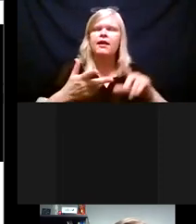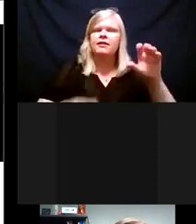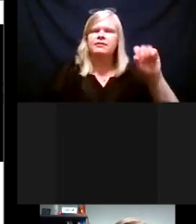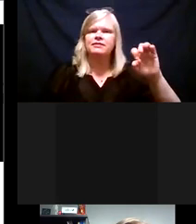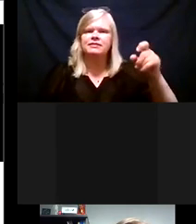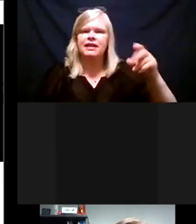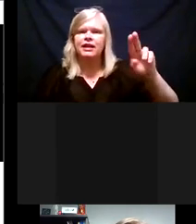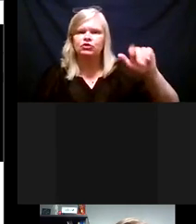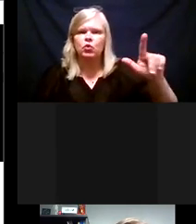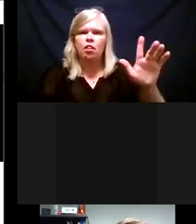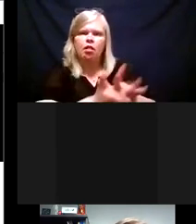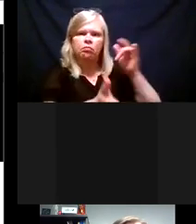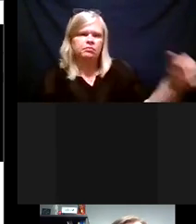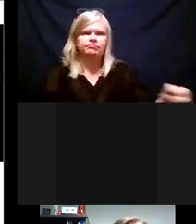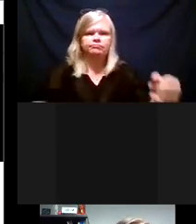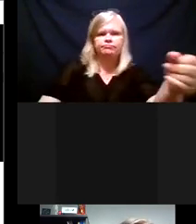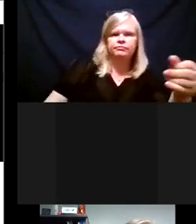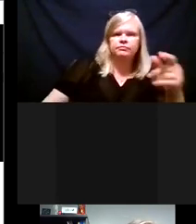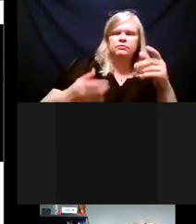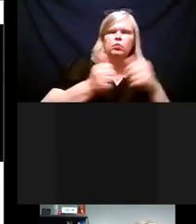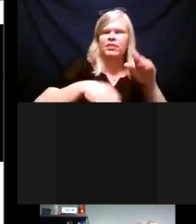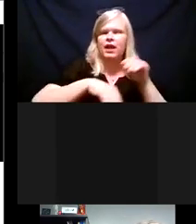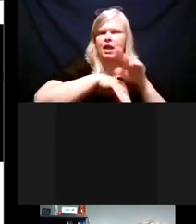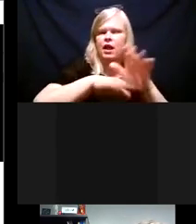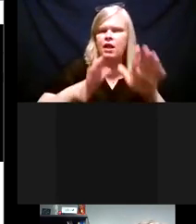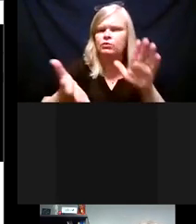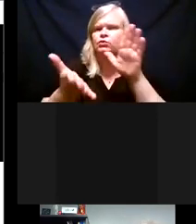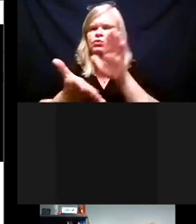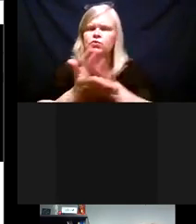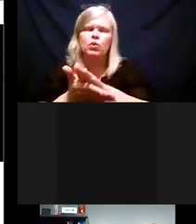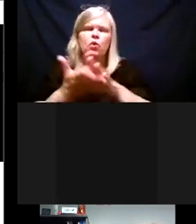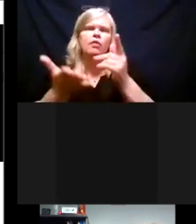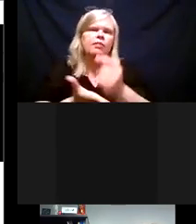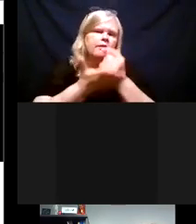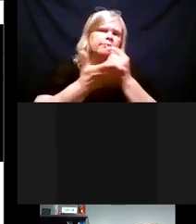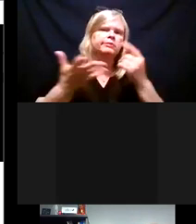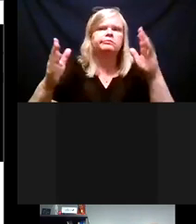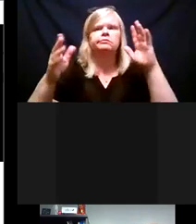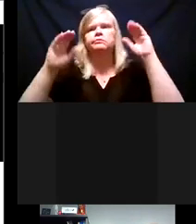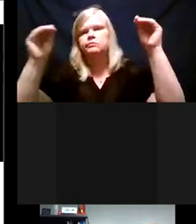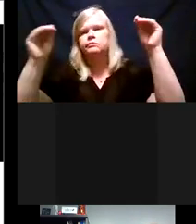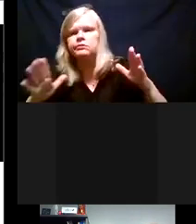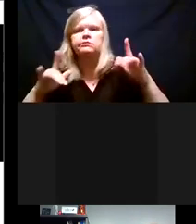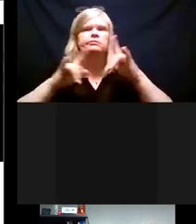SEXUAL EXPLOITATION BY A COUNSELOR, THERAPIST, SCHOOL EMPLOY OREGON ALSO ADULTS PROVIDING INSTRUCTION NOW, WHICH